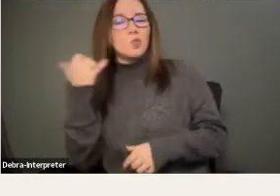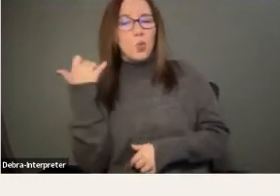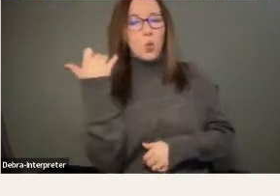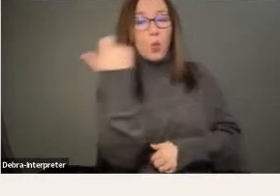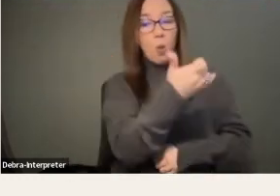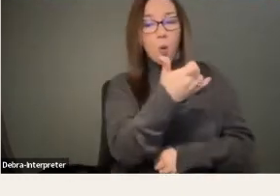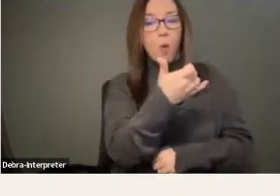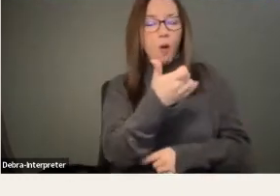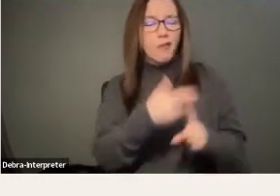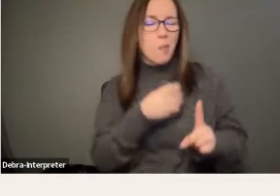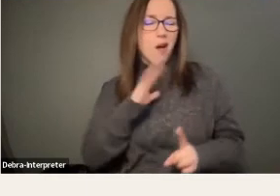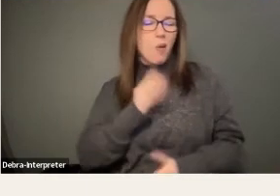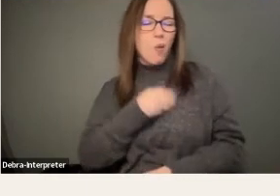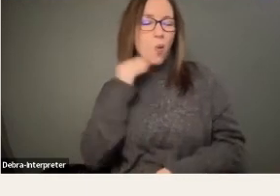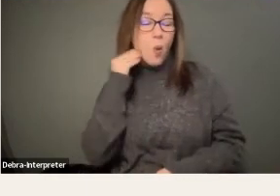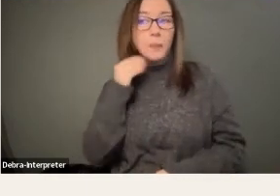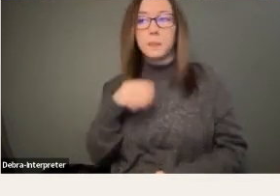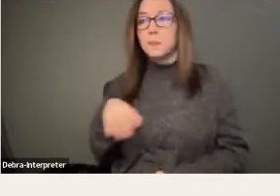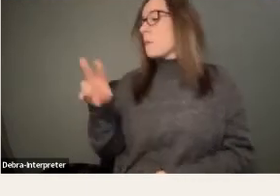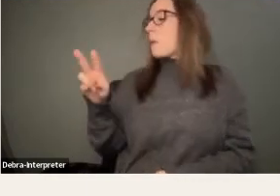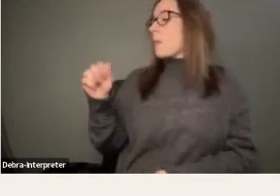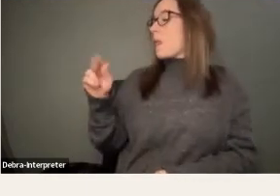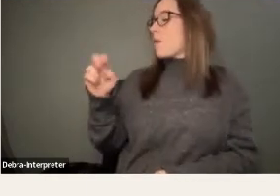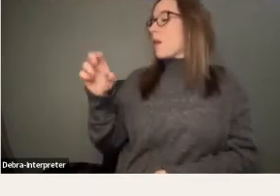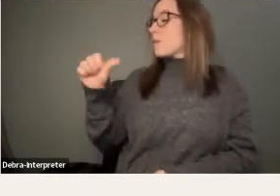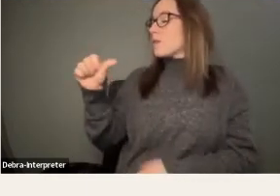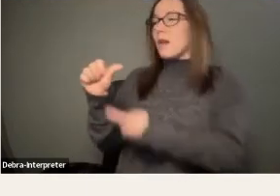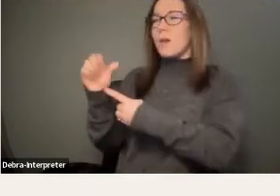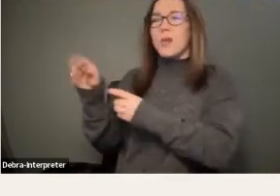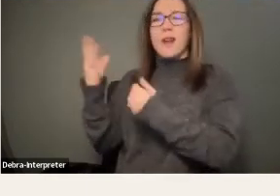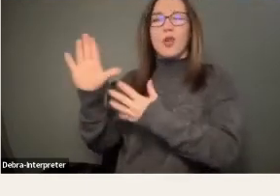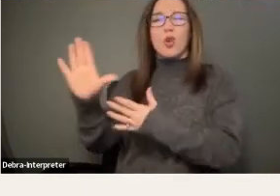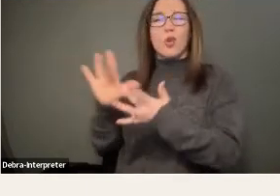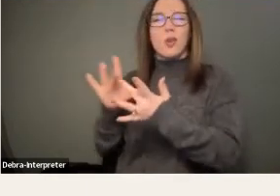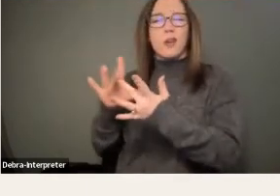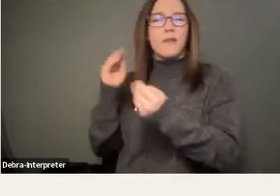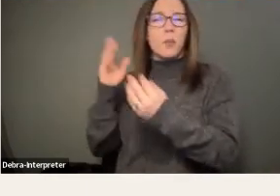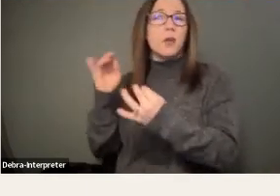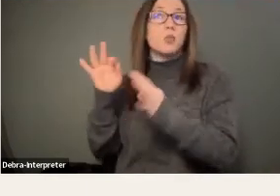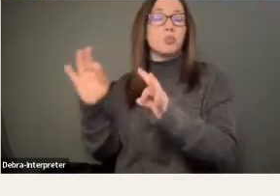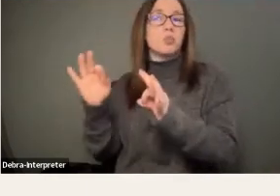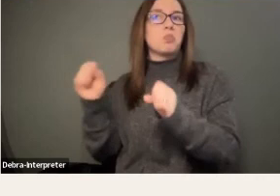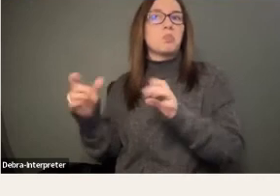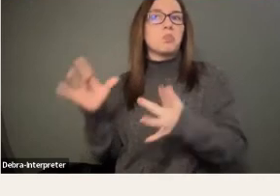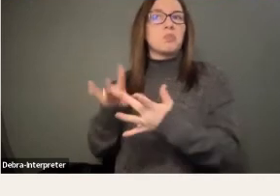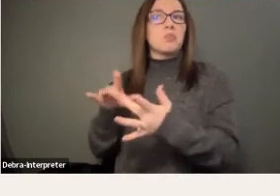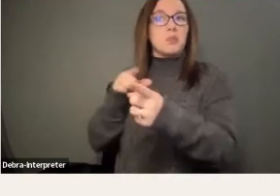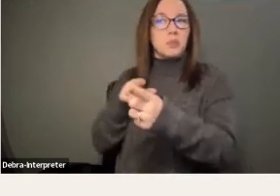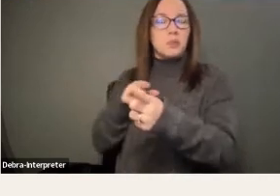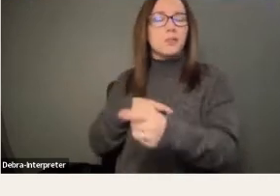get an online recording of your message and responds